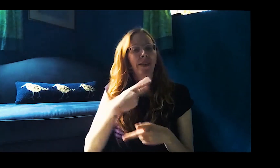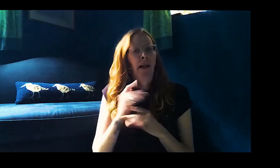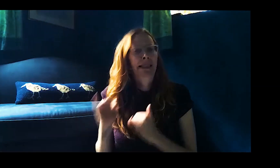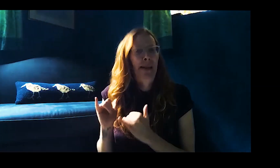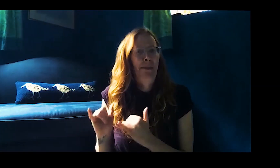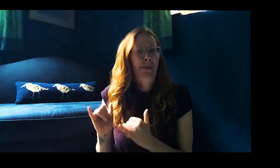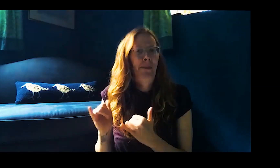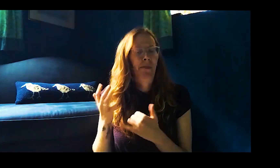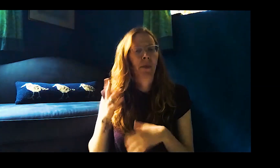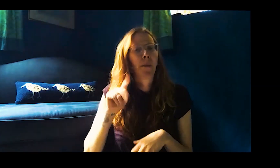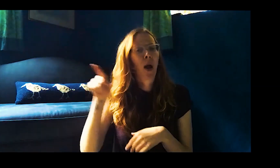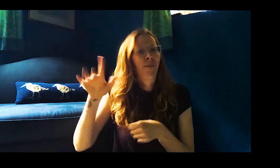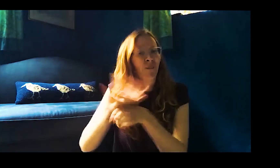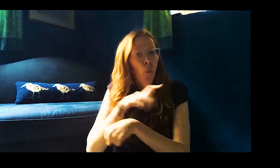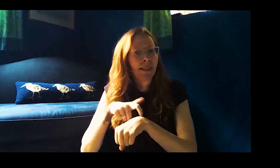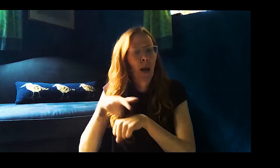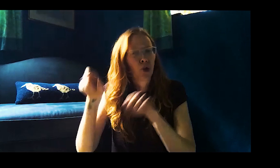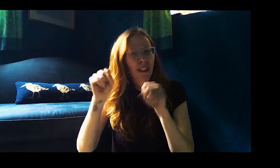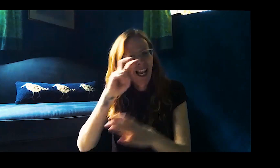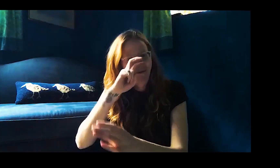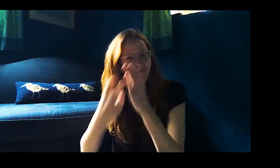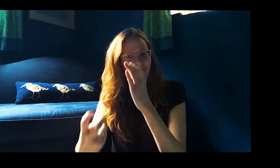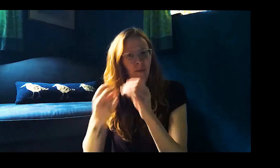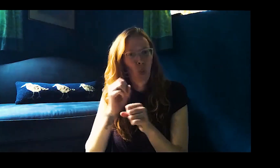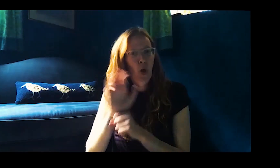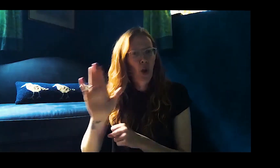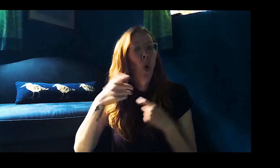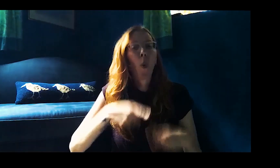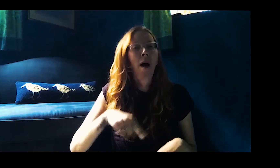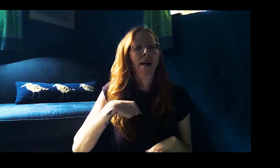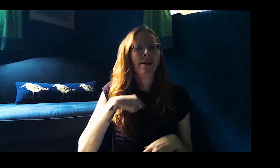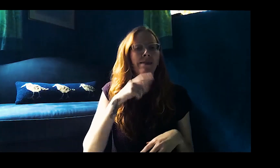and she's able to do that full time. She is completely delved into it,